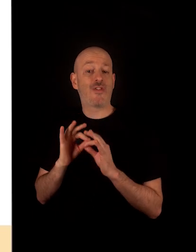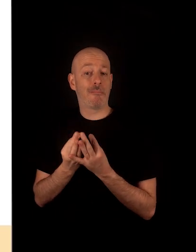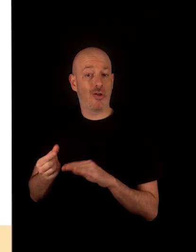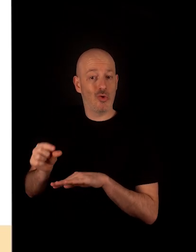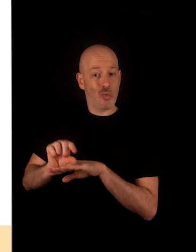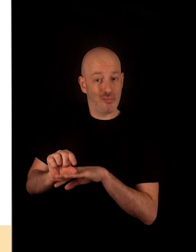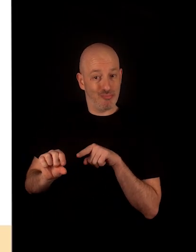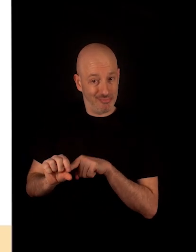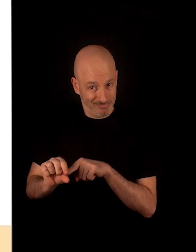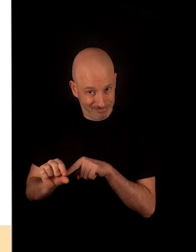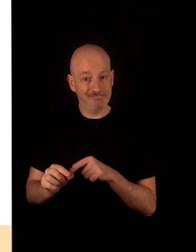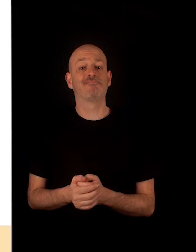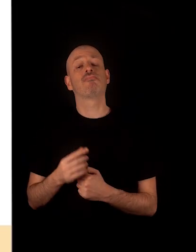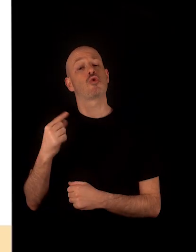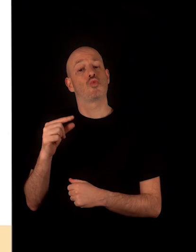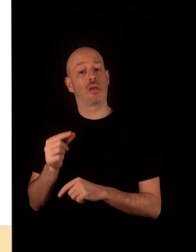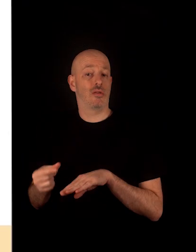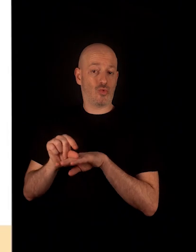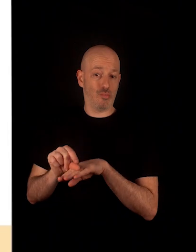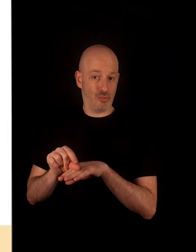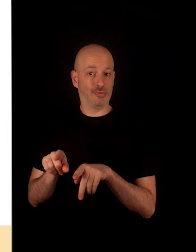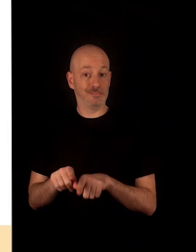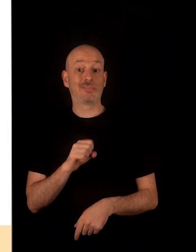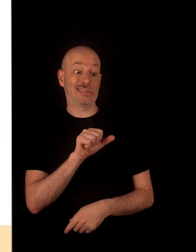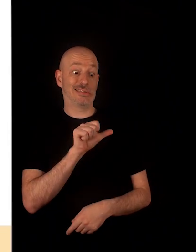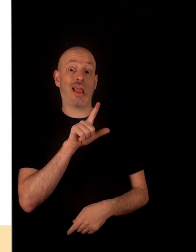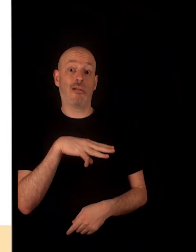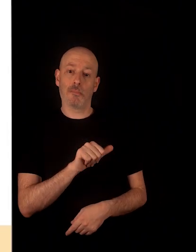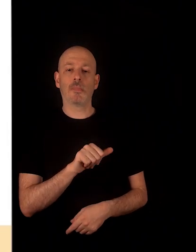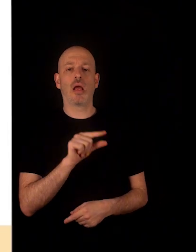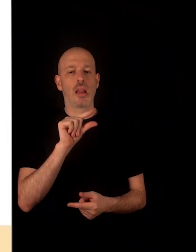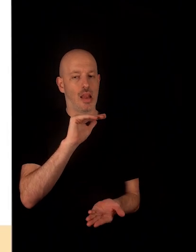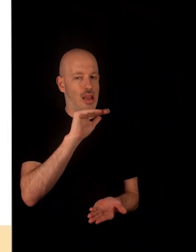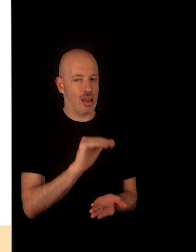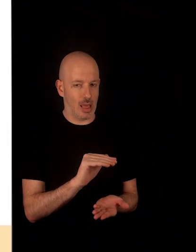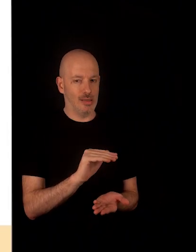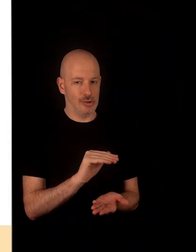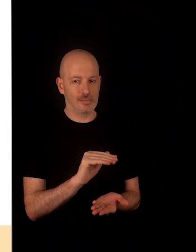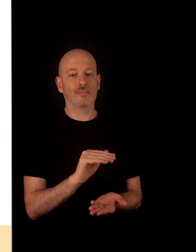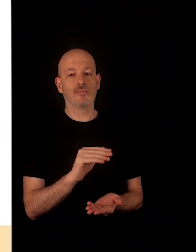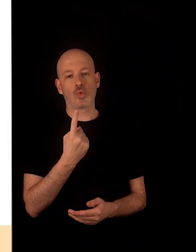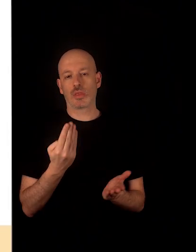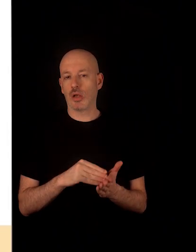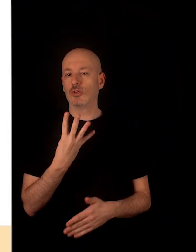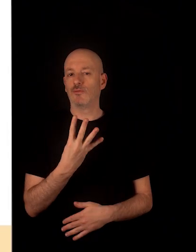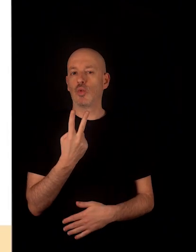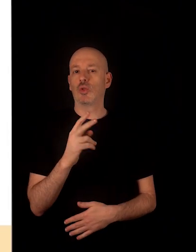And Salma that will take a flight from Tunisia and needs a visa. And the objectives of the residency is to explore